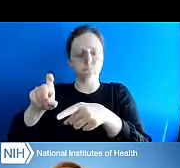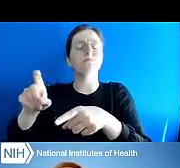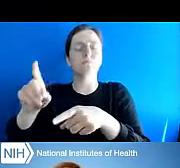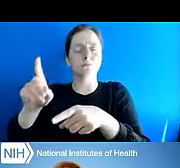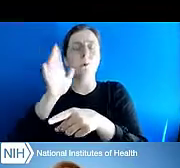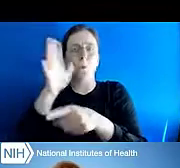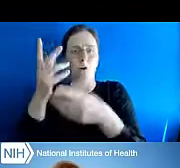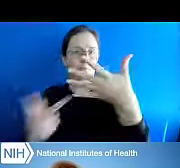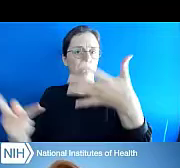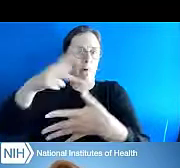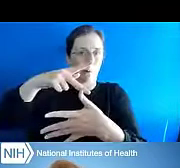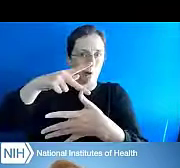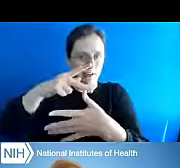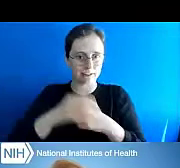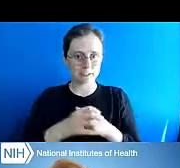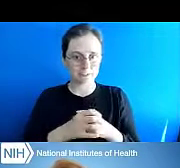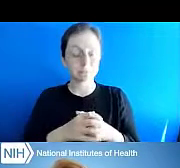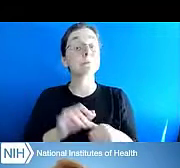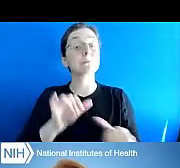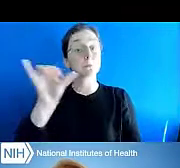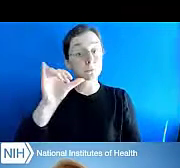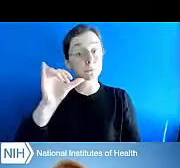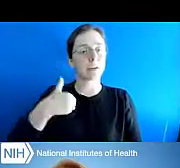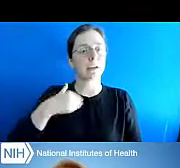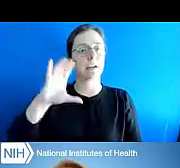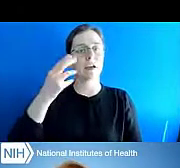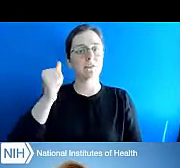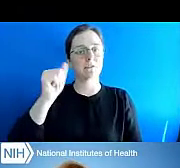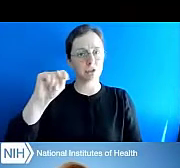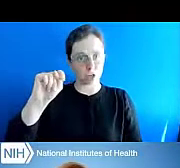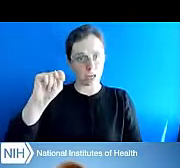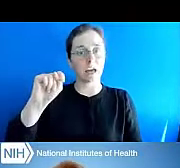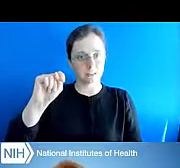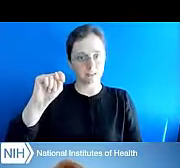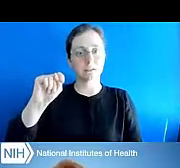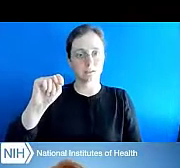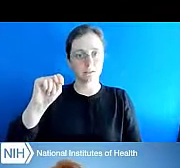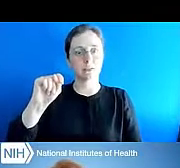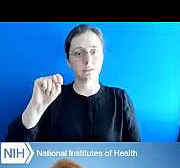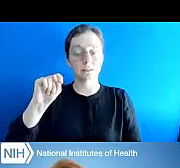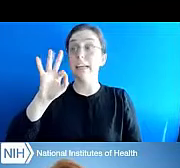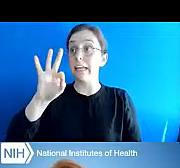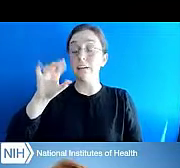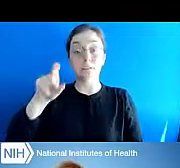We're also offering a chat box to communicate with any ... with the hosts and panelists.